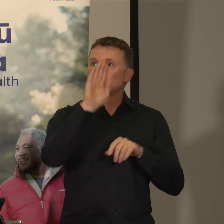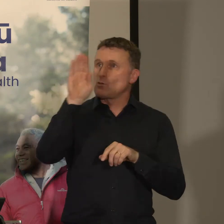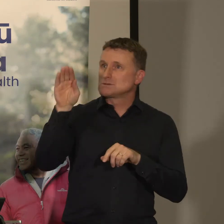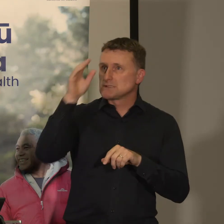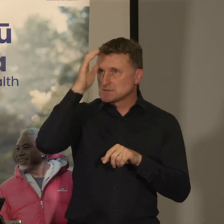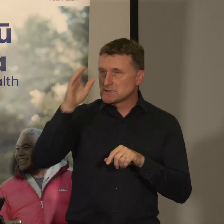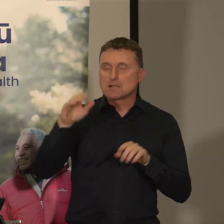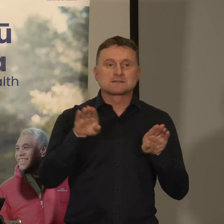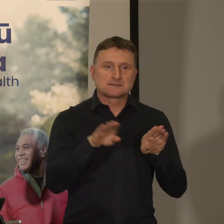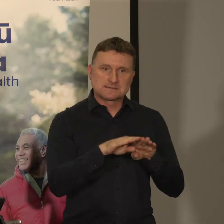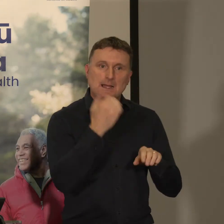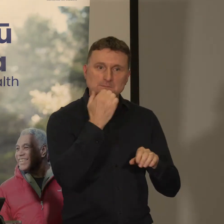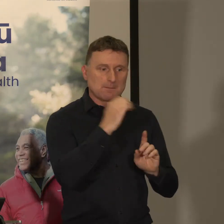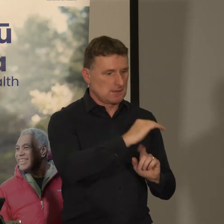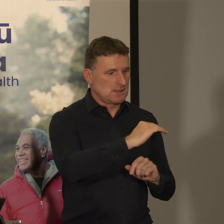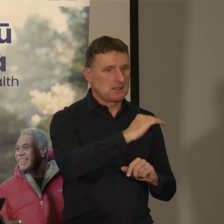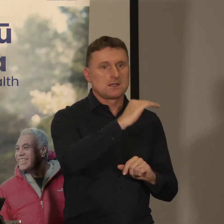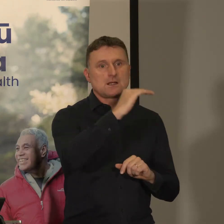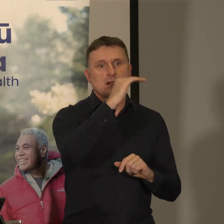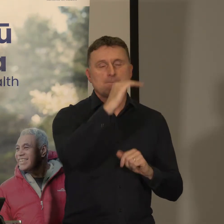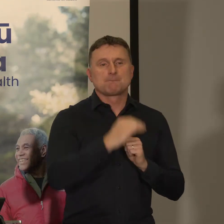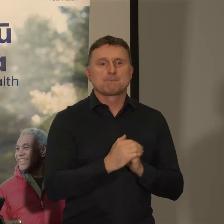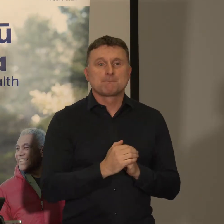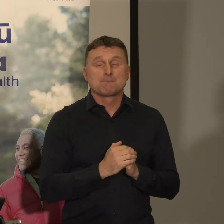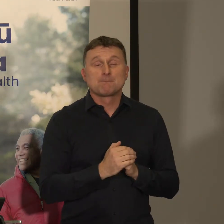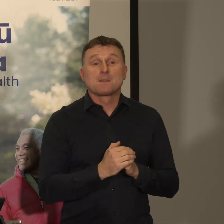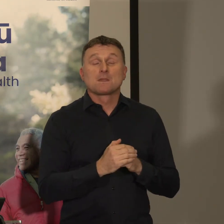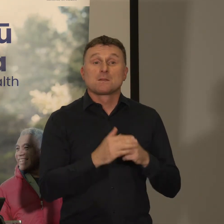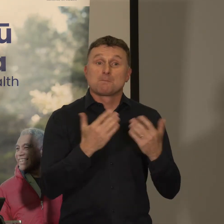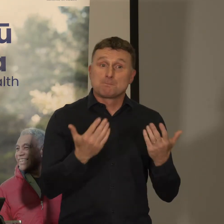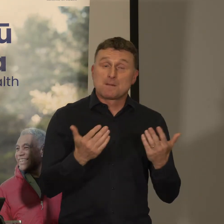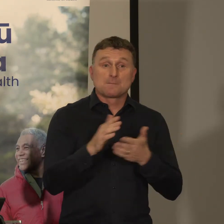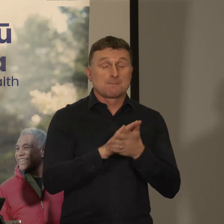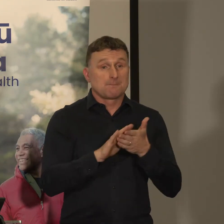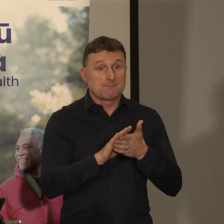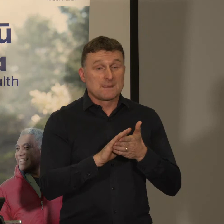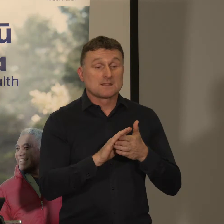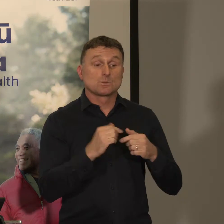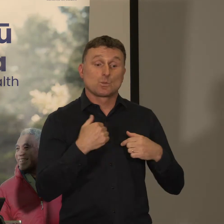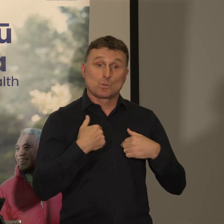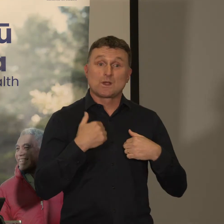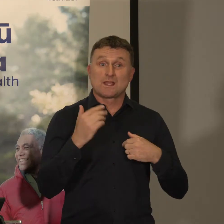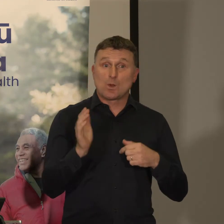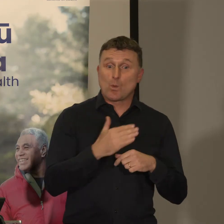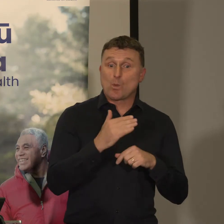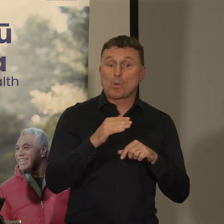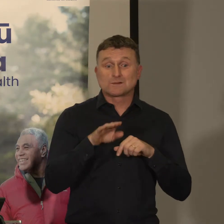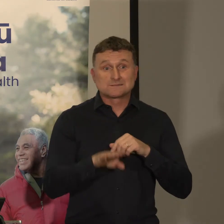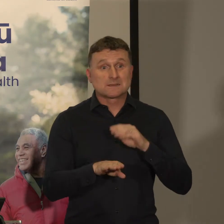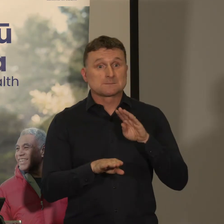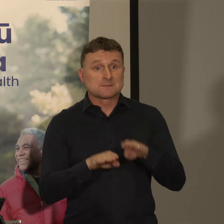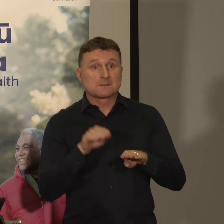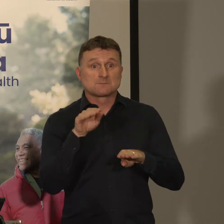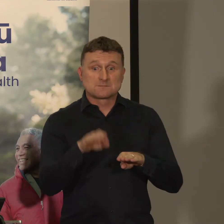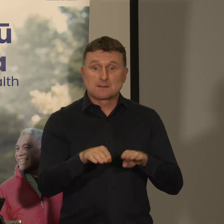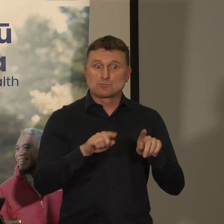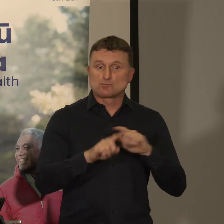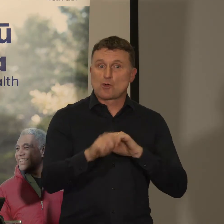and indeed over the last